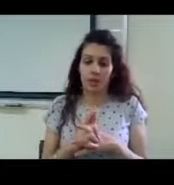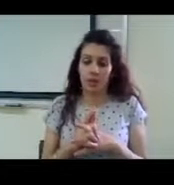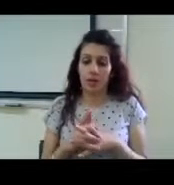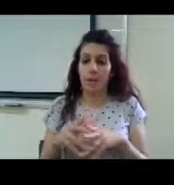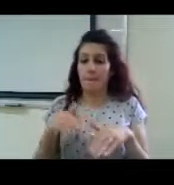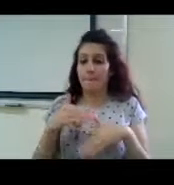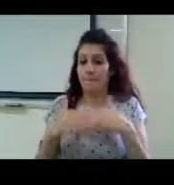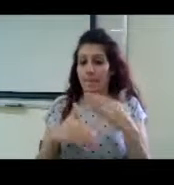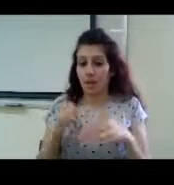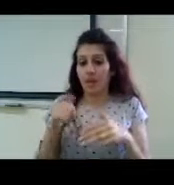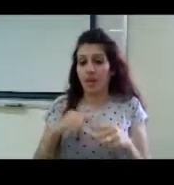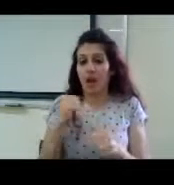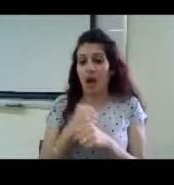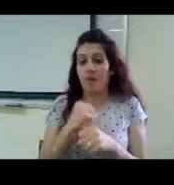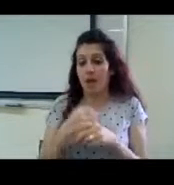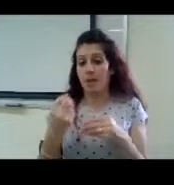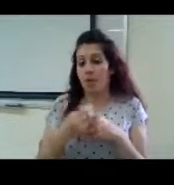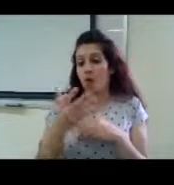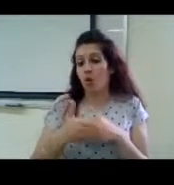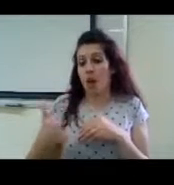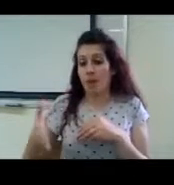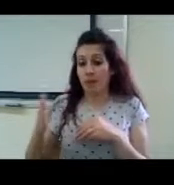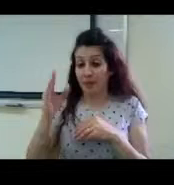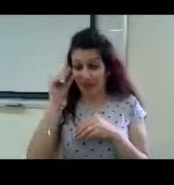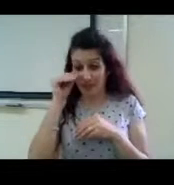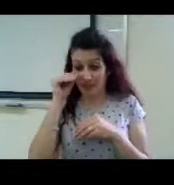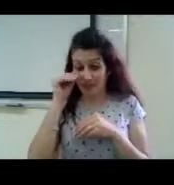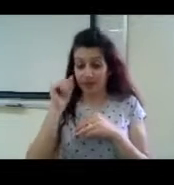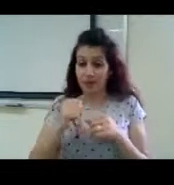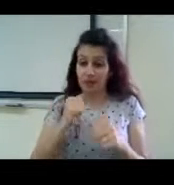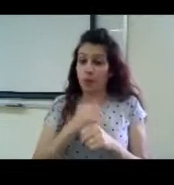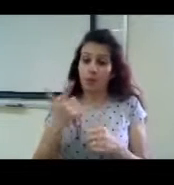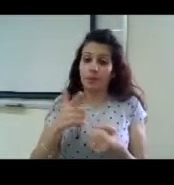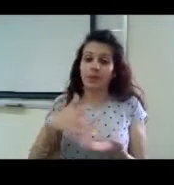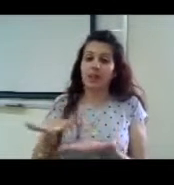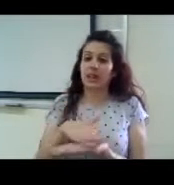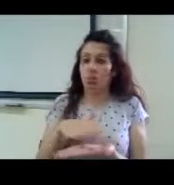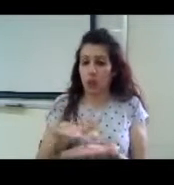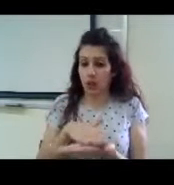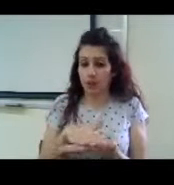Minamata lava and McAfee in height alumina bittersweet bittersweet anthony